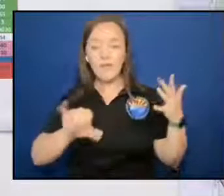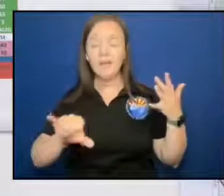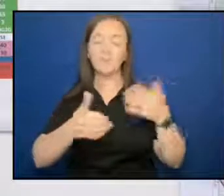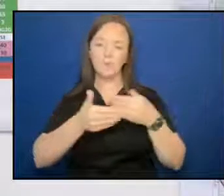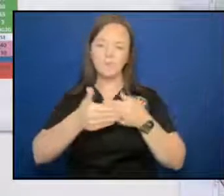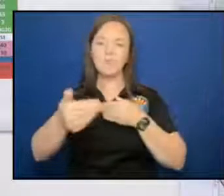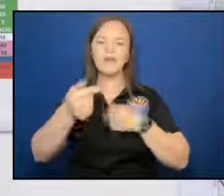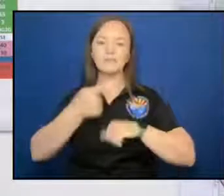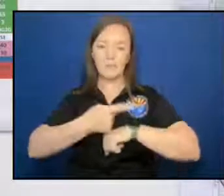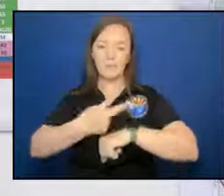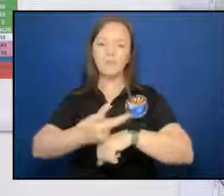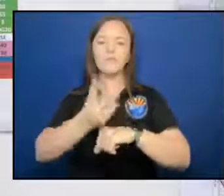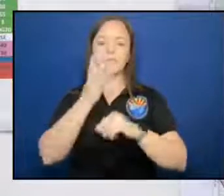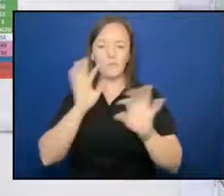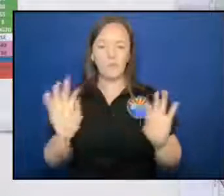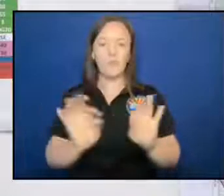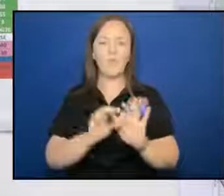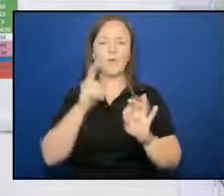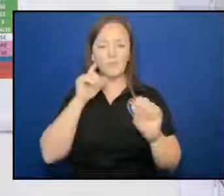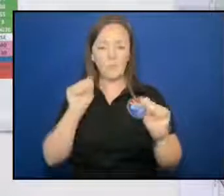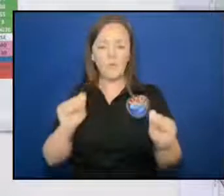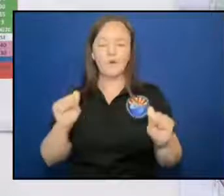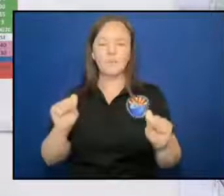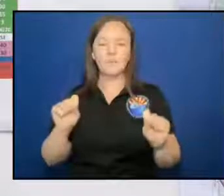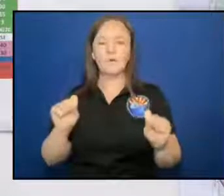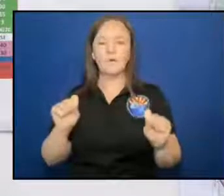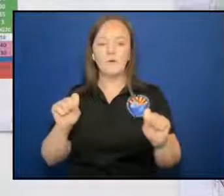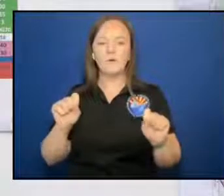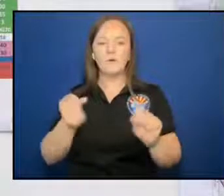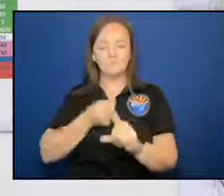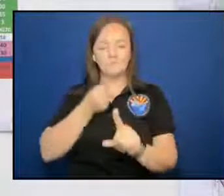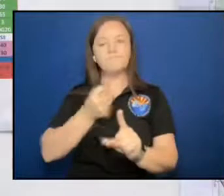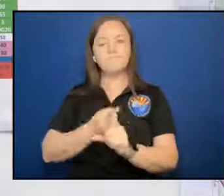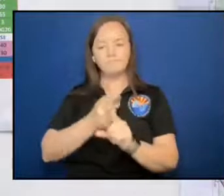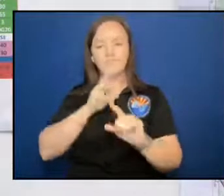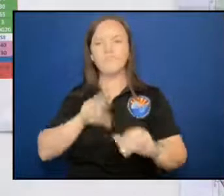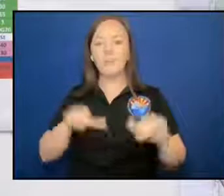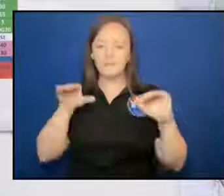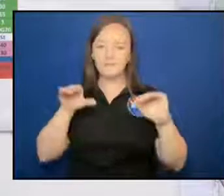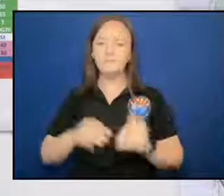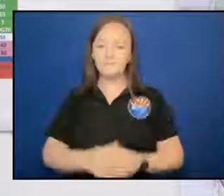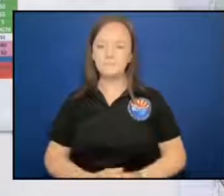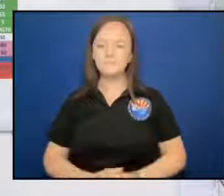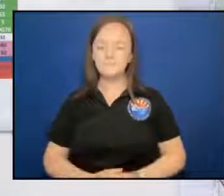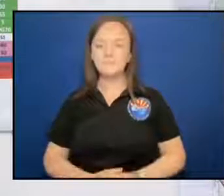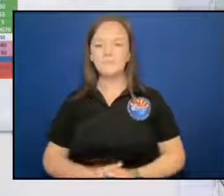WE CONTINUE TO PREPARE AND PREPARE MITIGATION EFFORTS FOR FLOODING AND AS WE CONTINUE TO DO ALL THE WORK AS